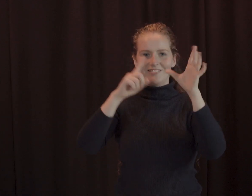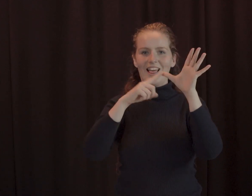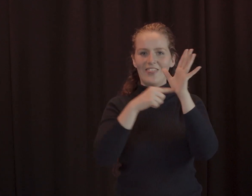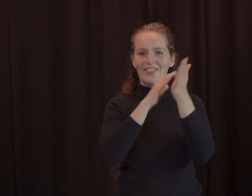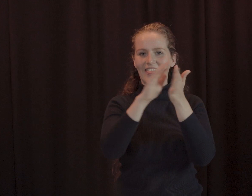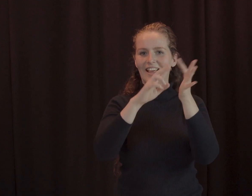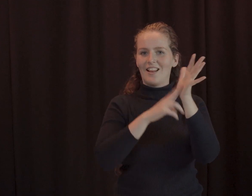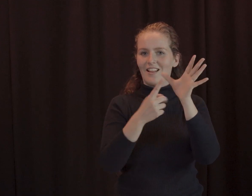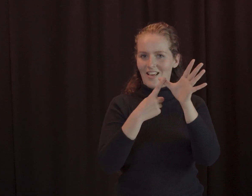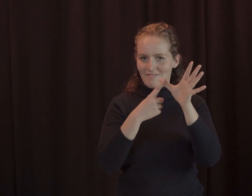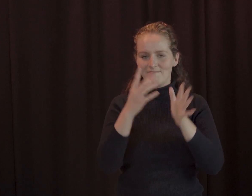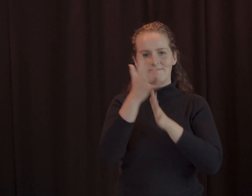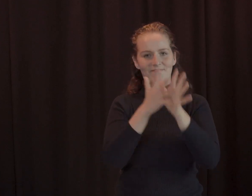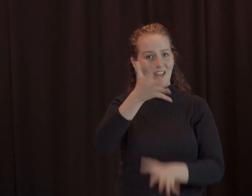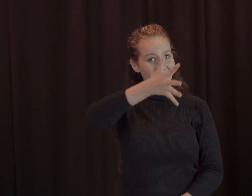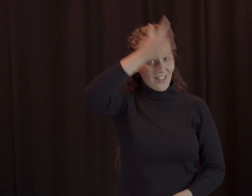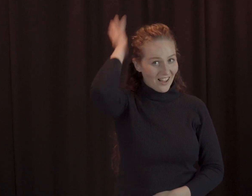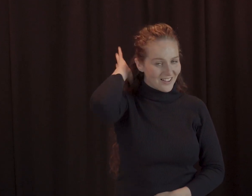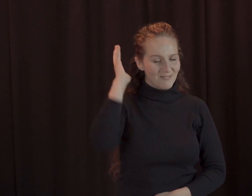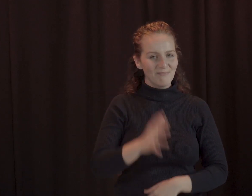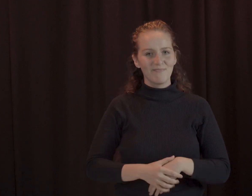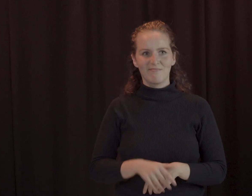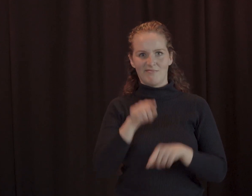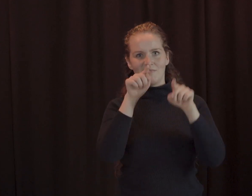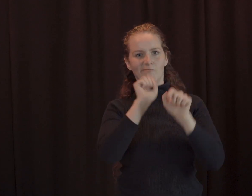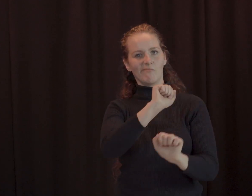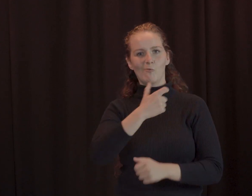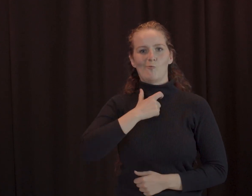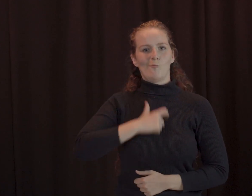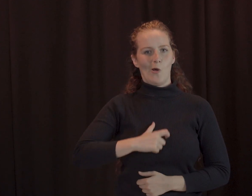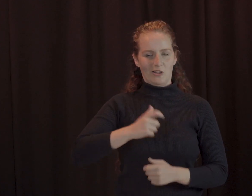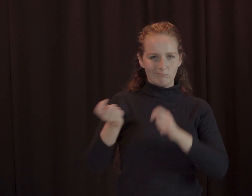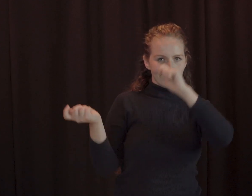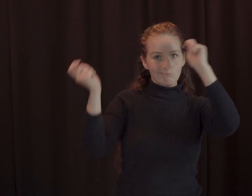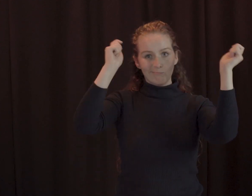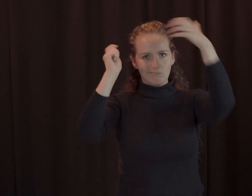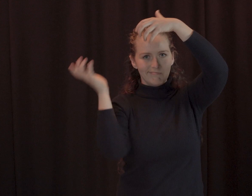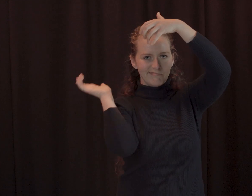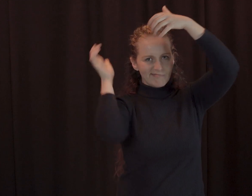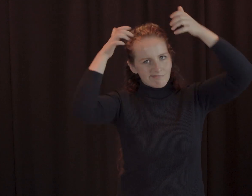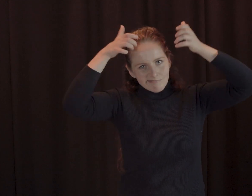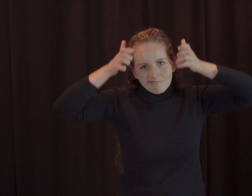(And I’ll use this sign for her). Here she wears a hat or helmet of war.